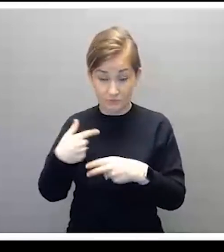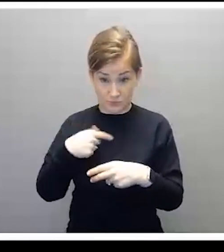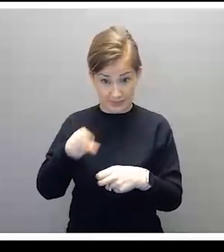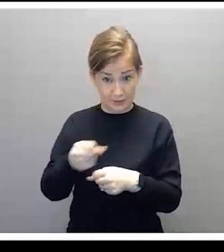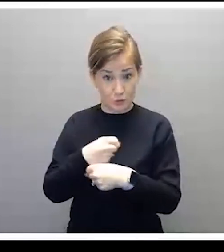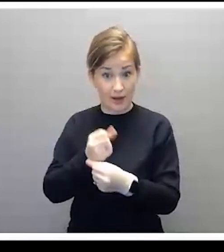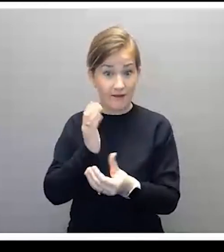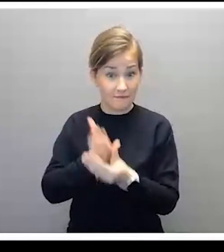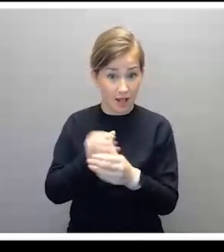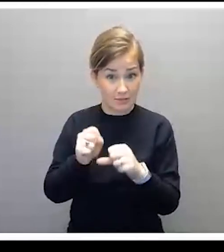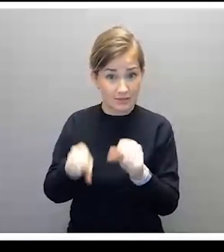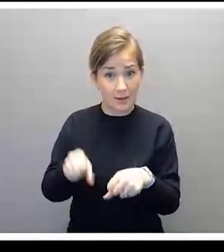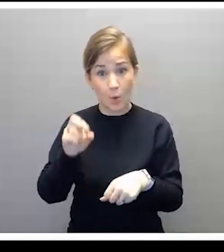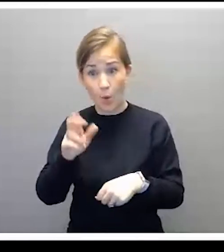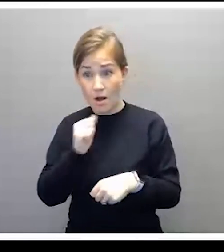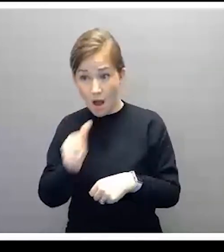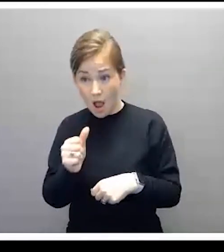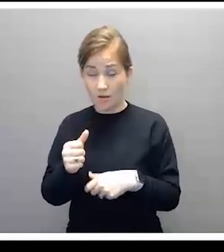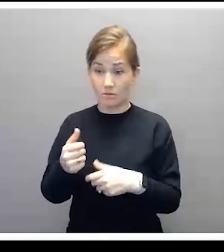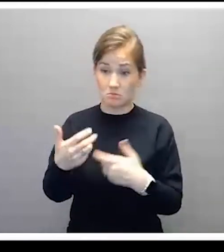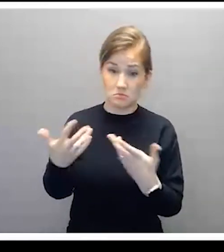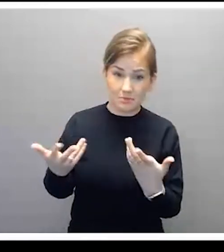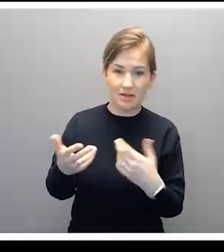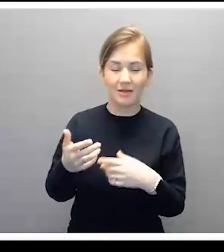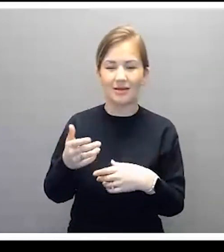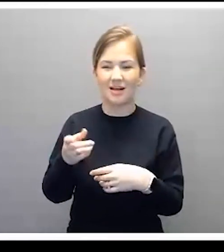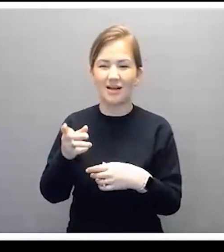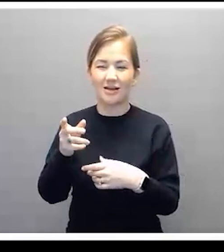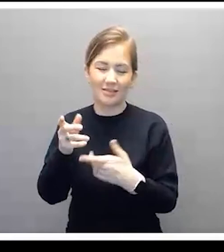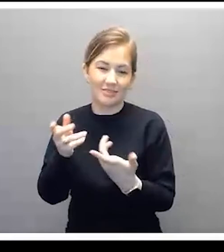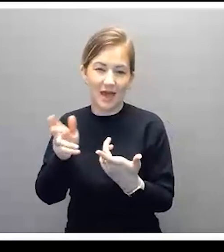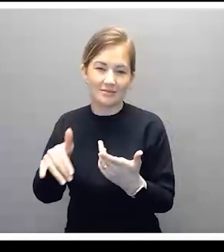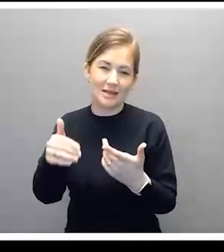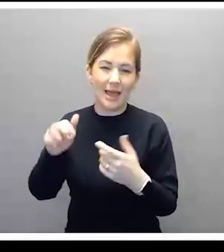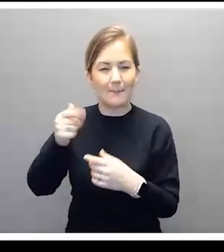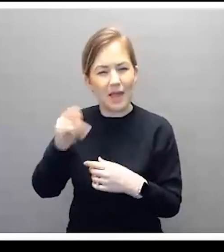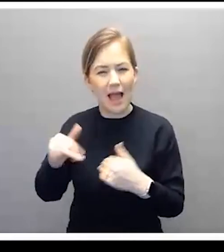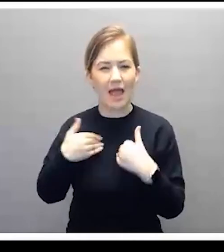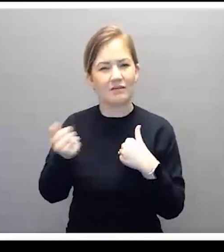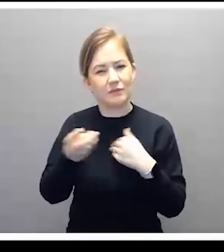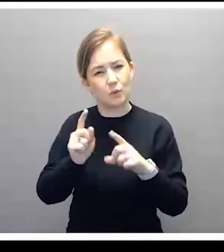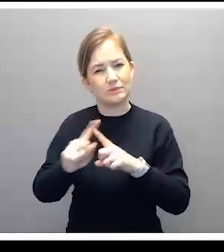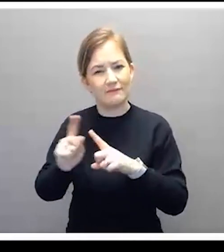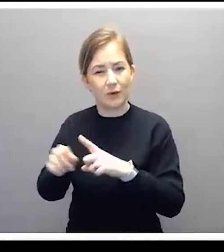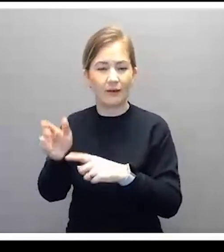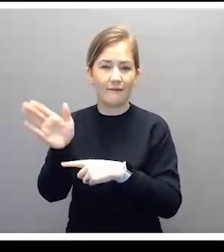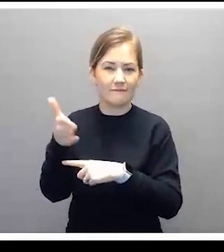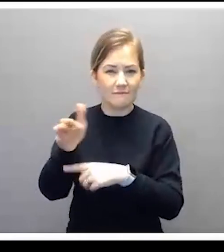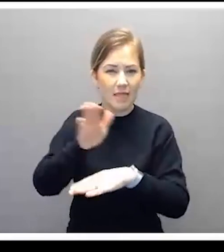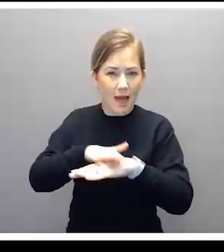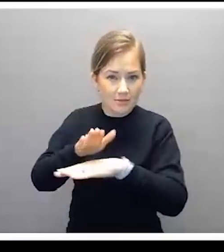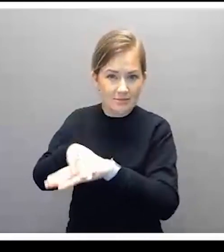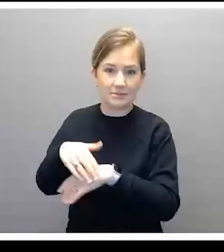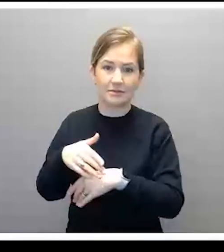And do I need to create a file system or not? You want me to do it for you. It's at the API level, it's a couple flags. Again, same sort of thing.